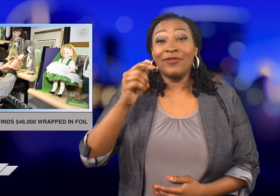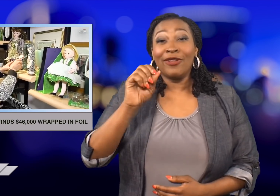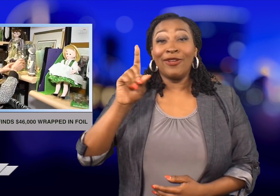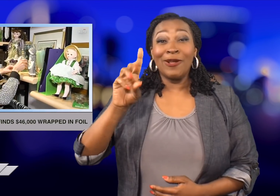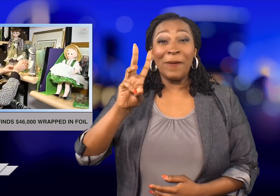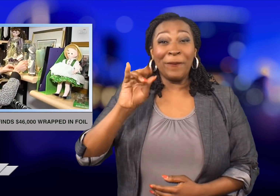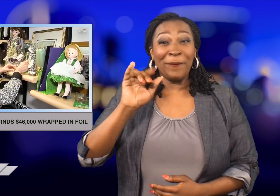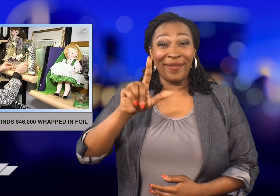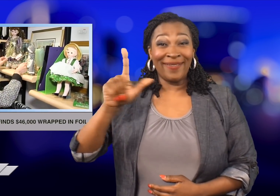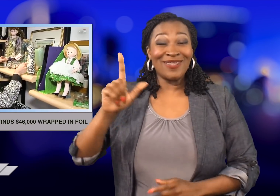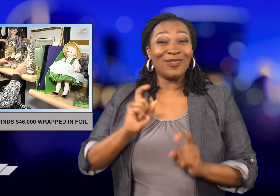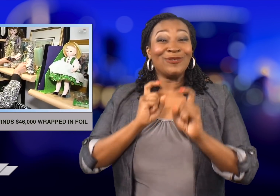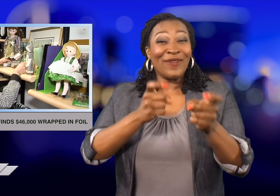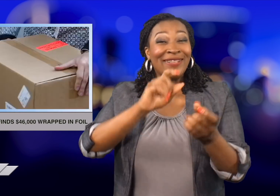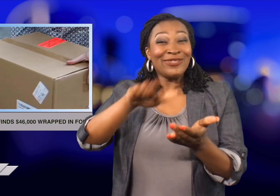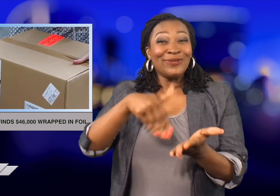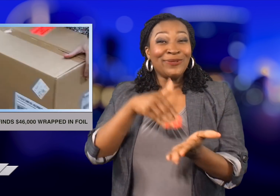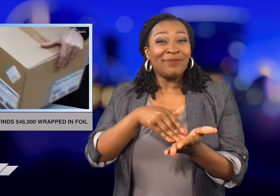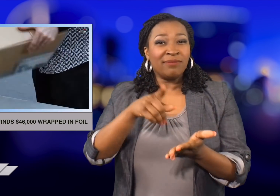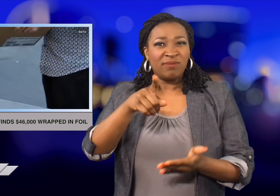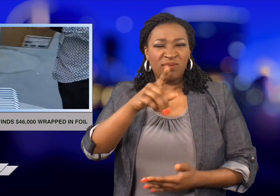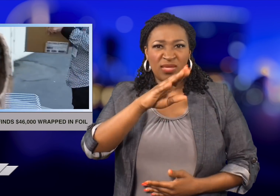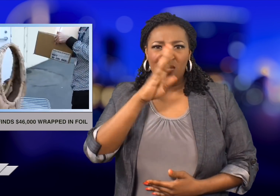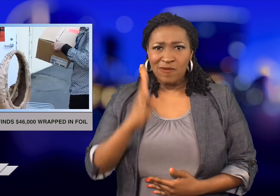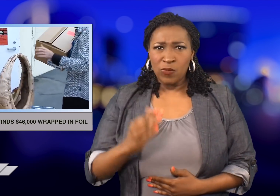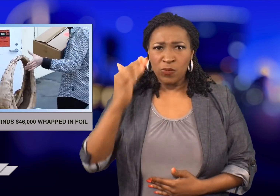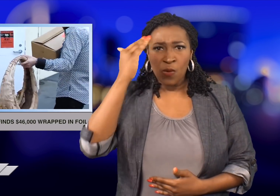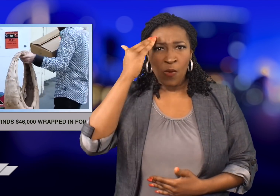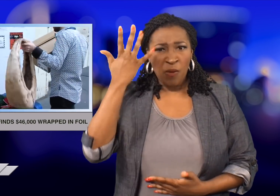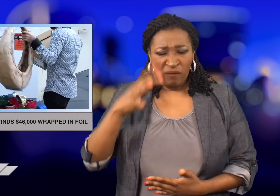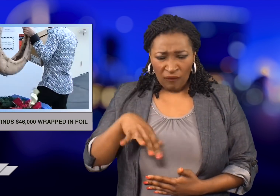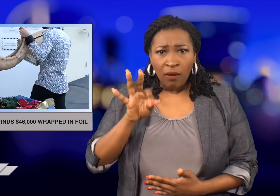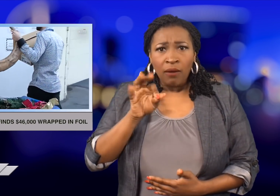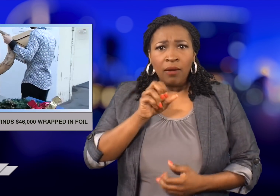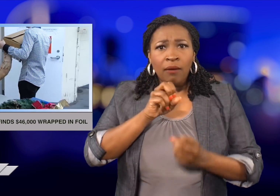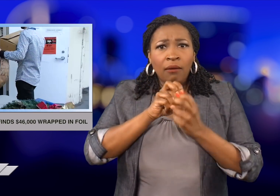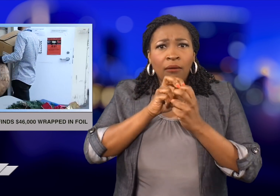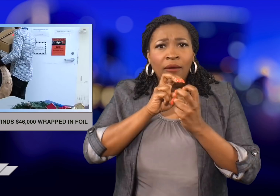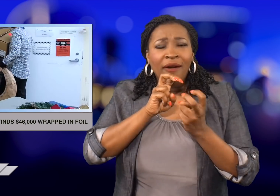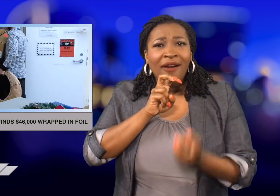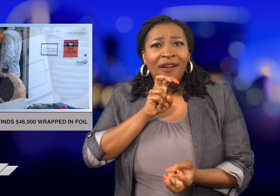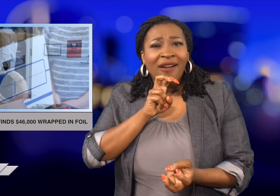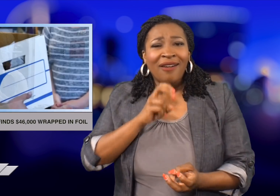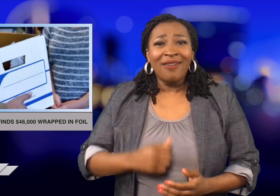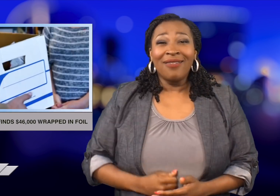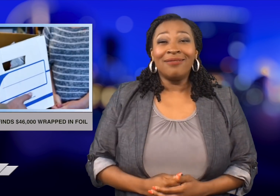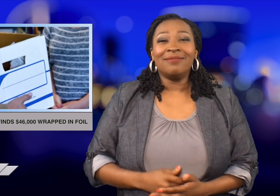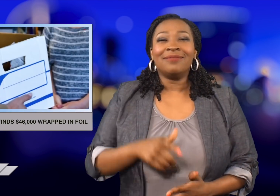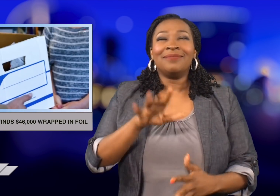You never know what you'll find at a Goodwill donation store.